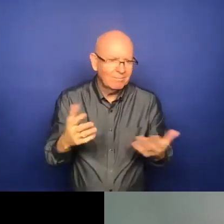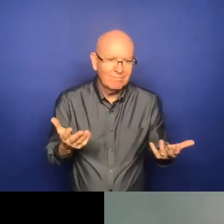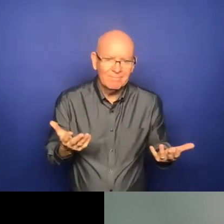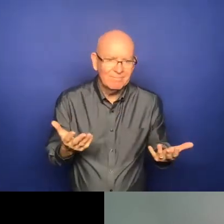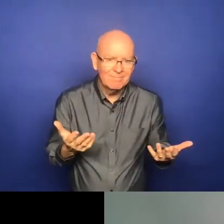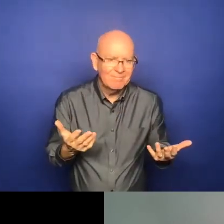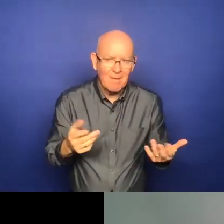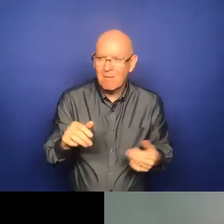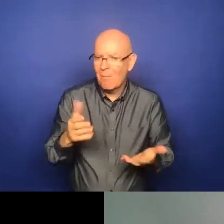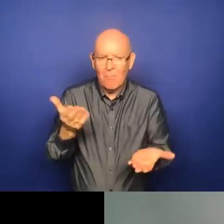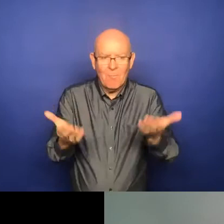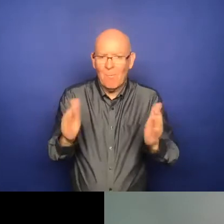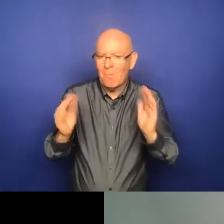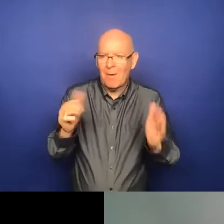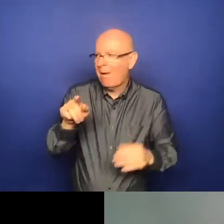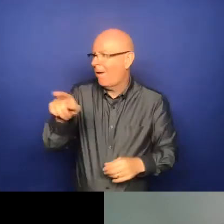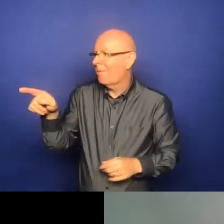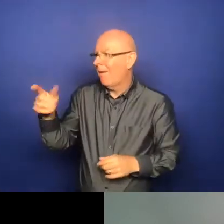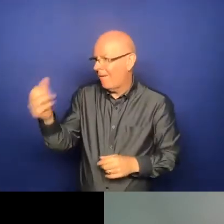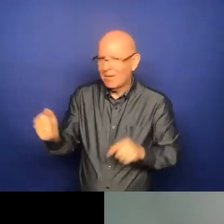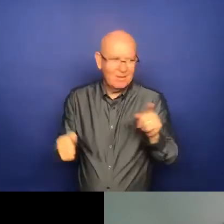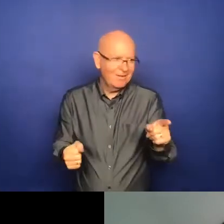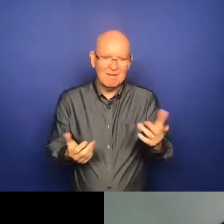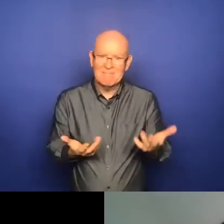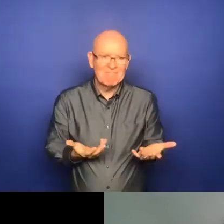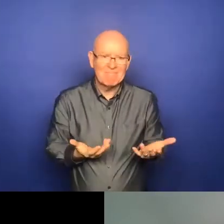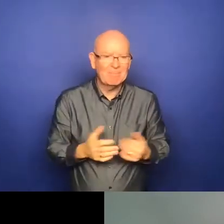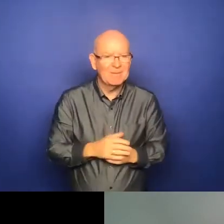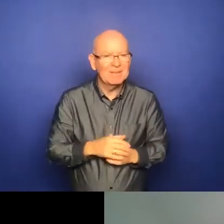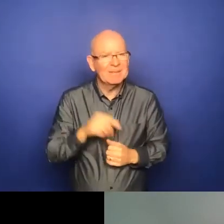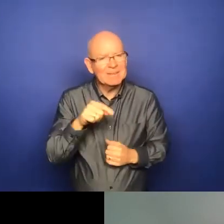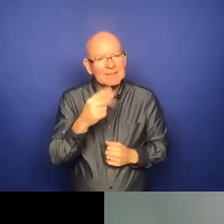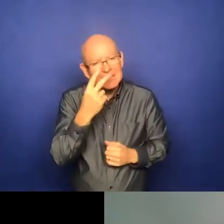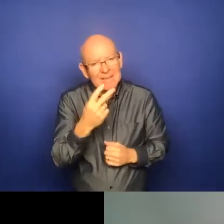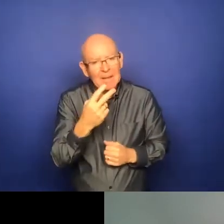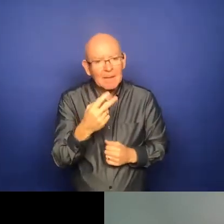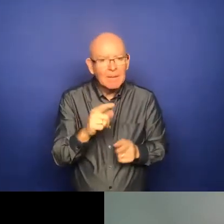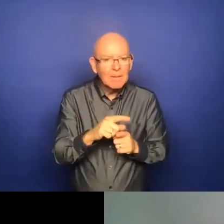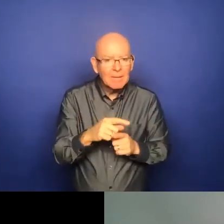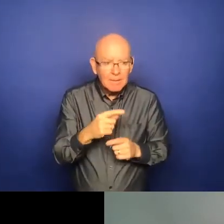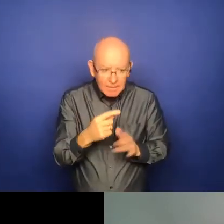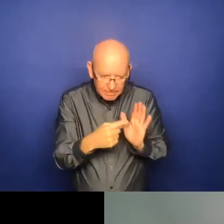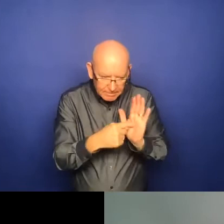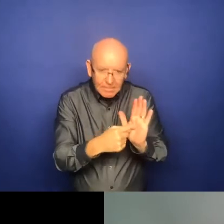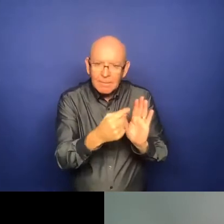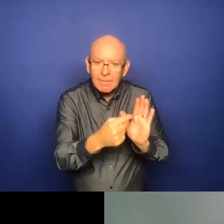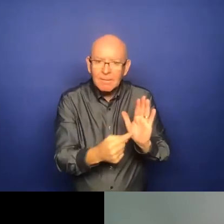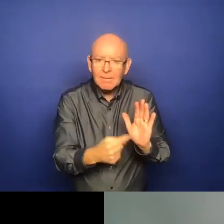where there may not be any Internet service in the household where the person with a disability lives but even within the household